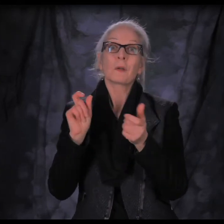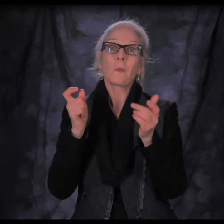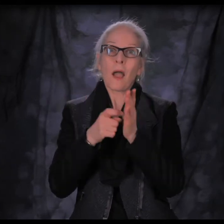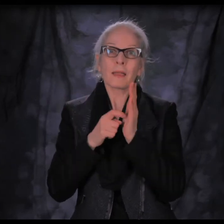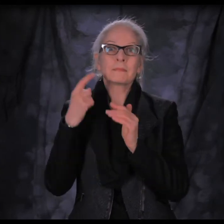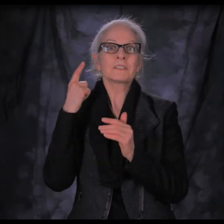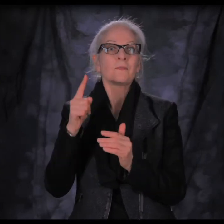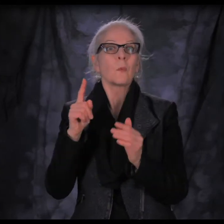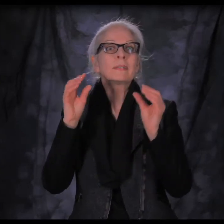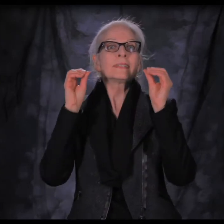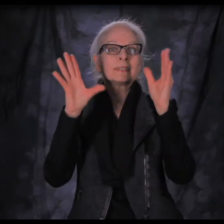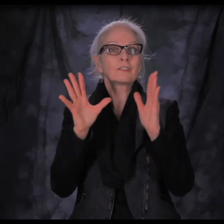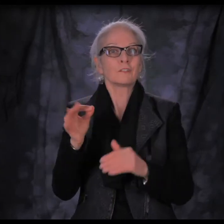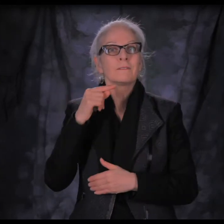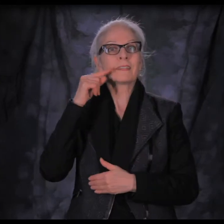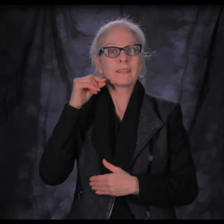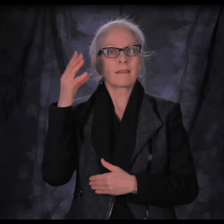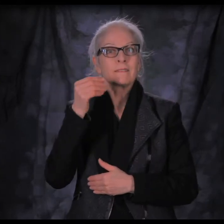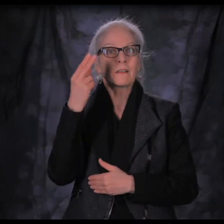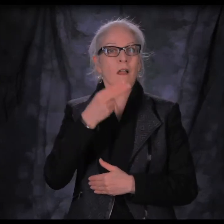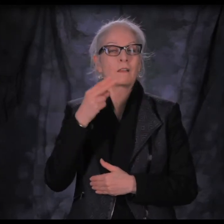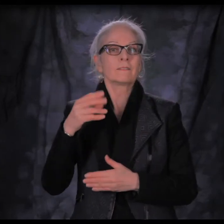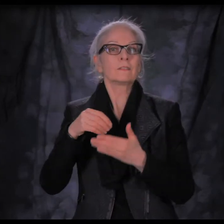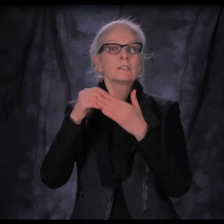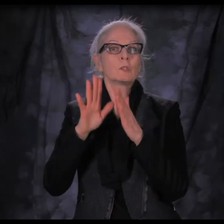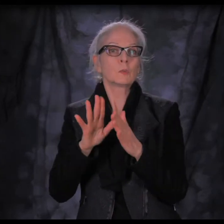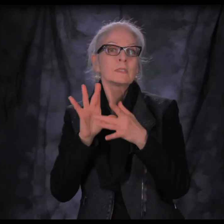Changes in the requirements for teachers of the Deaf and Hard of Hearing seeking the American